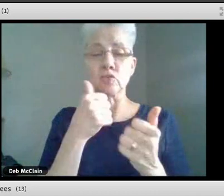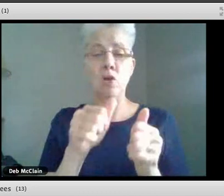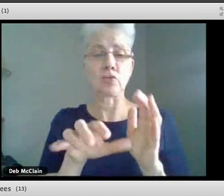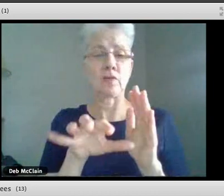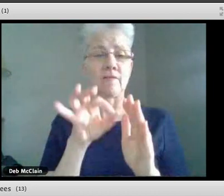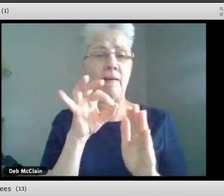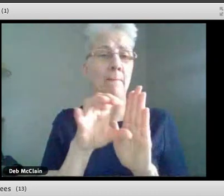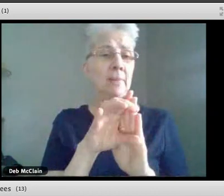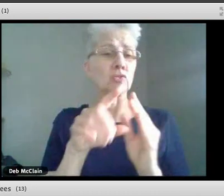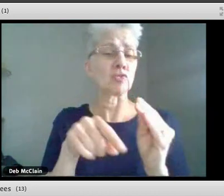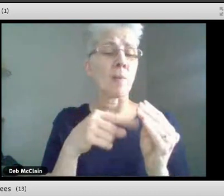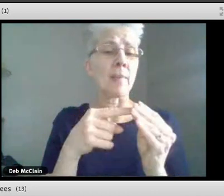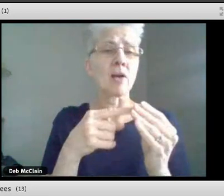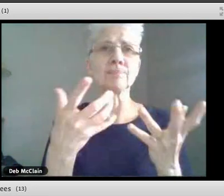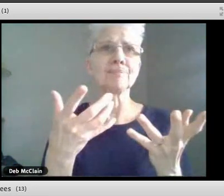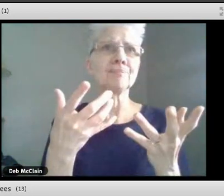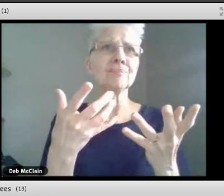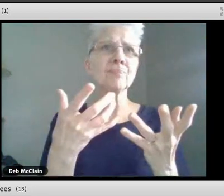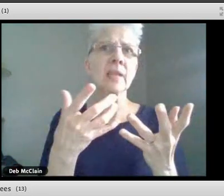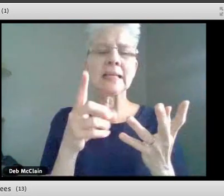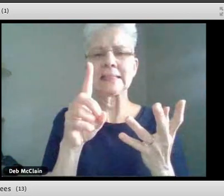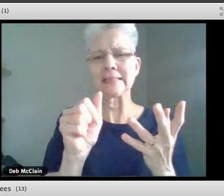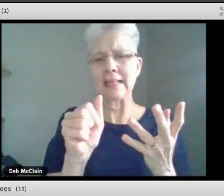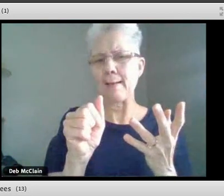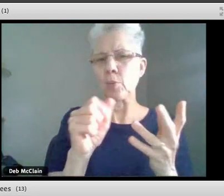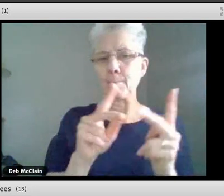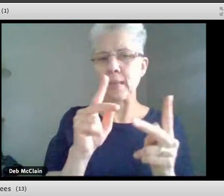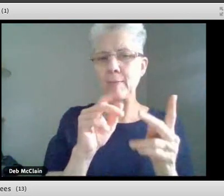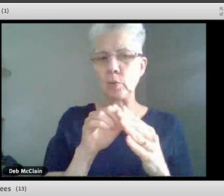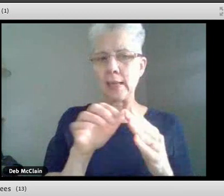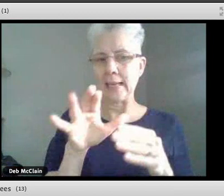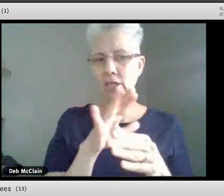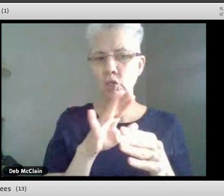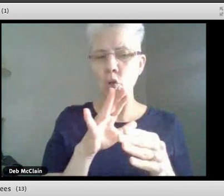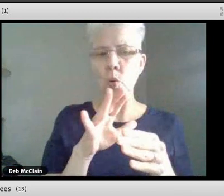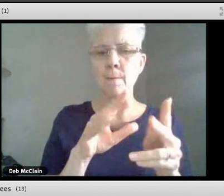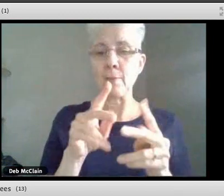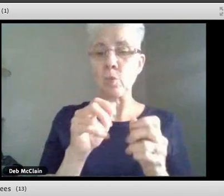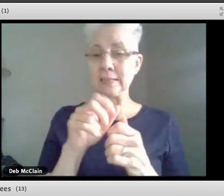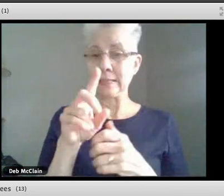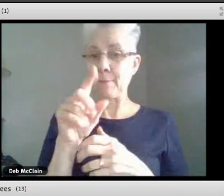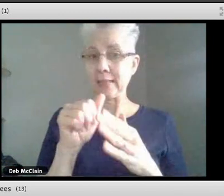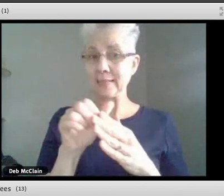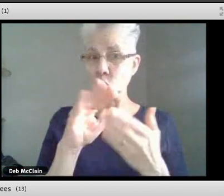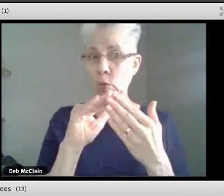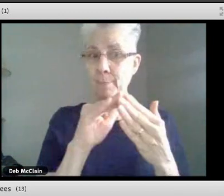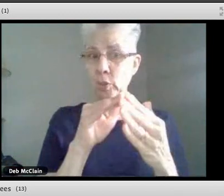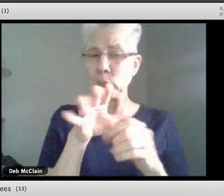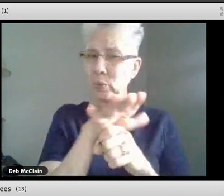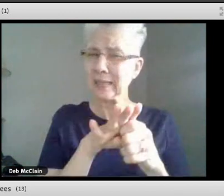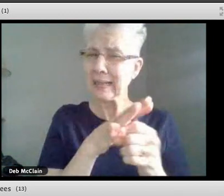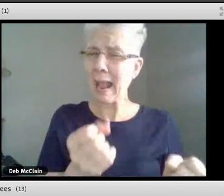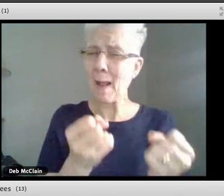you know, the disabled people in your... People with disabilities in your community, this American FactFinder can kind of give you